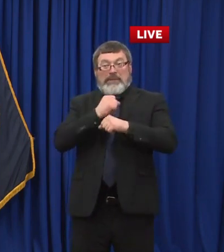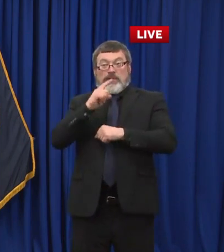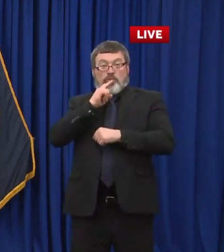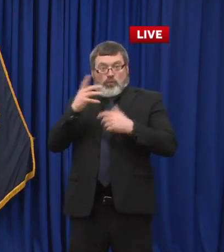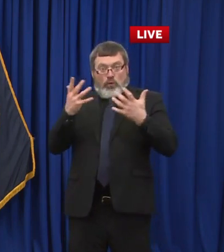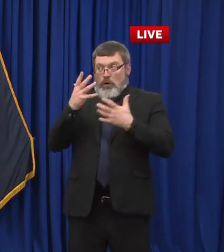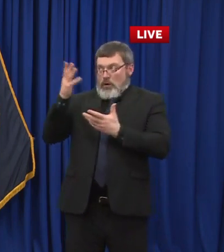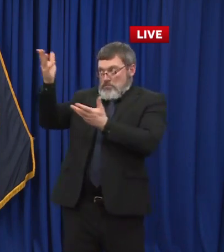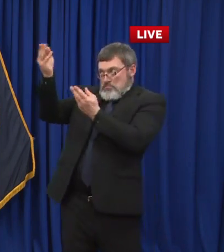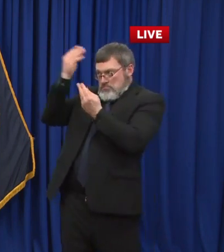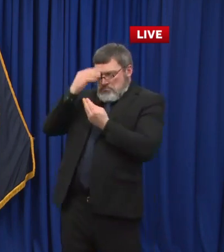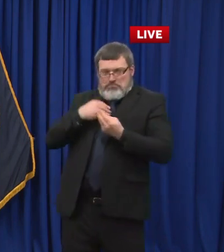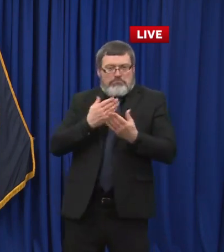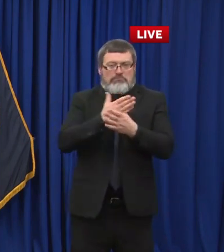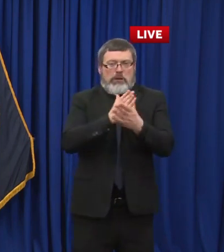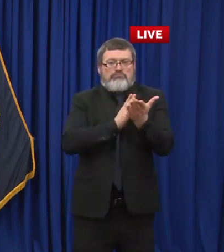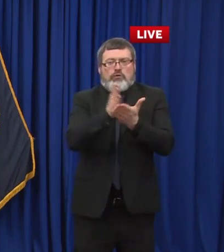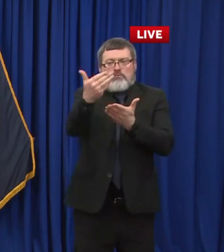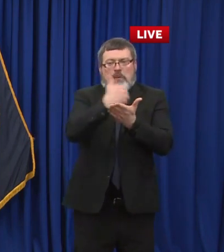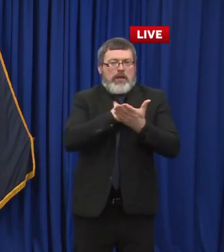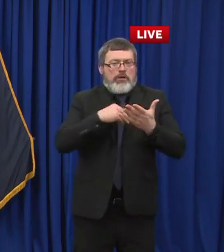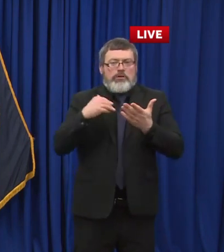WHAT THIS VACCINE IS FOR AN INDIVIDUAL.